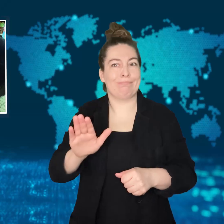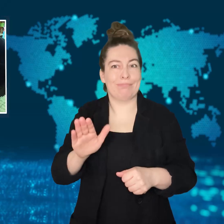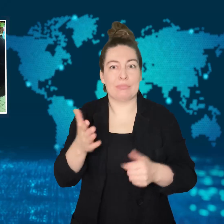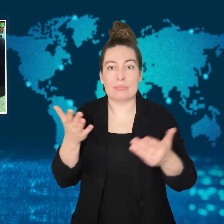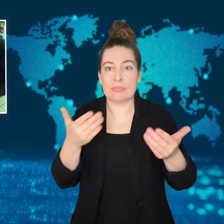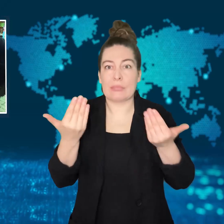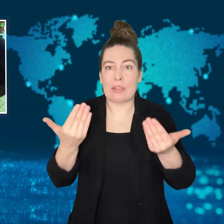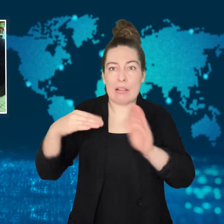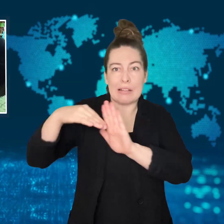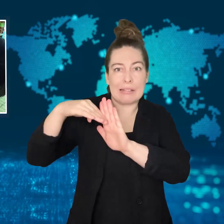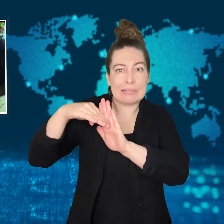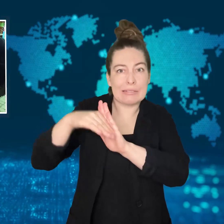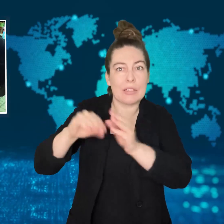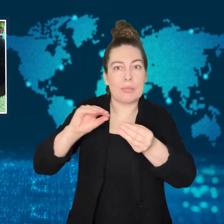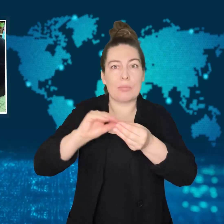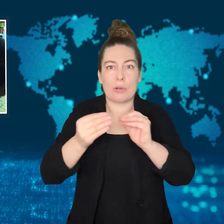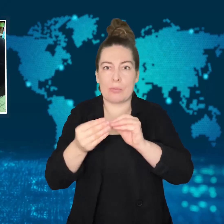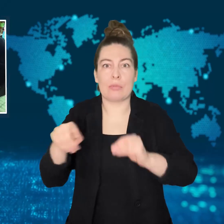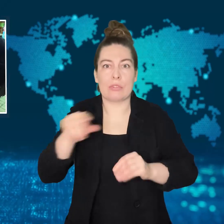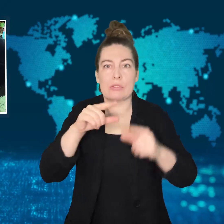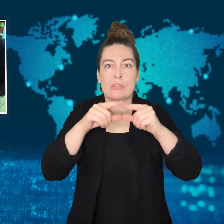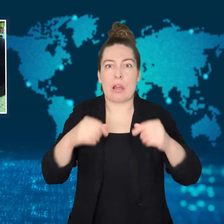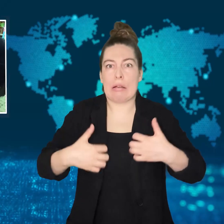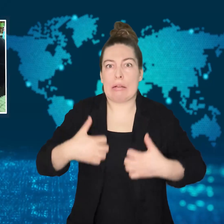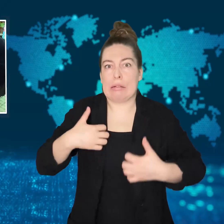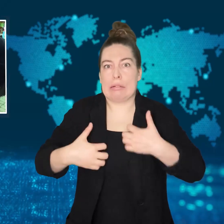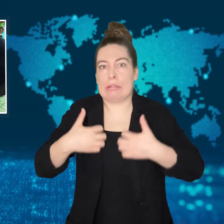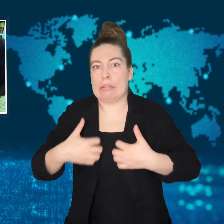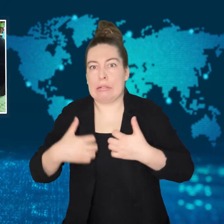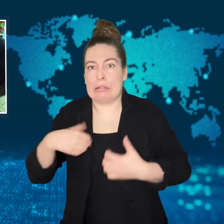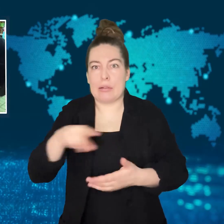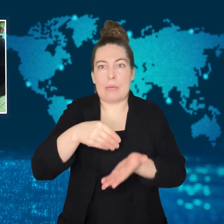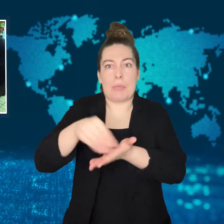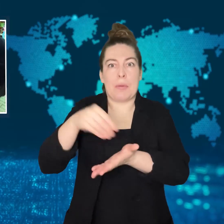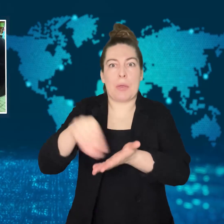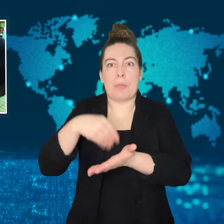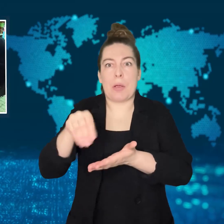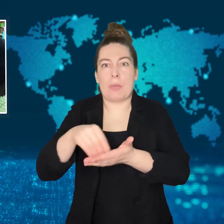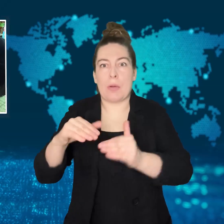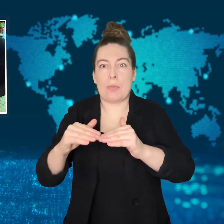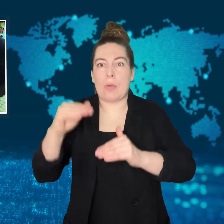Rice is used to make sushi, sweets,